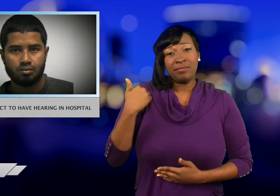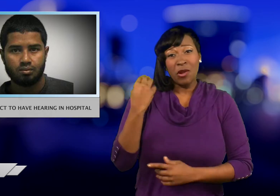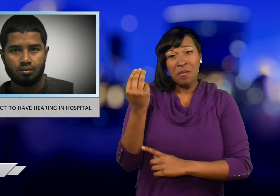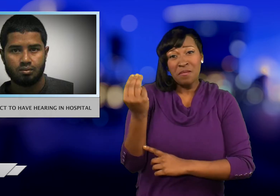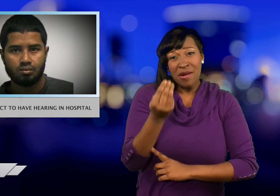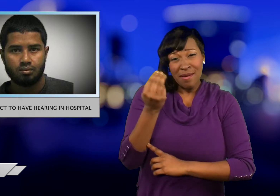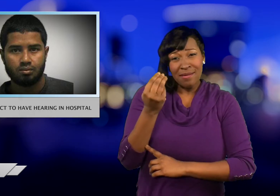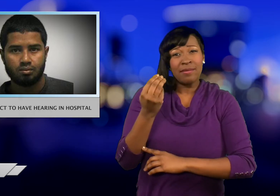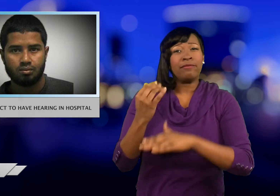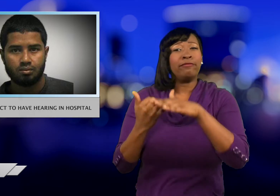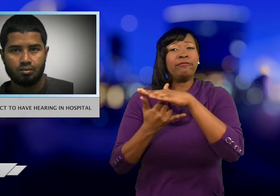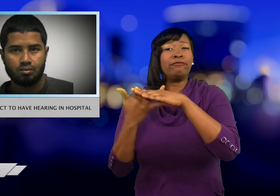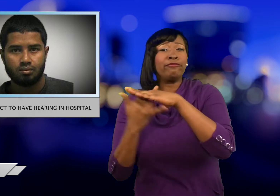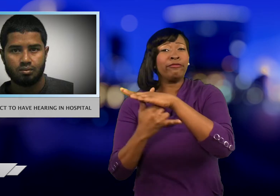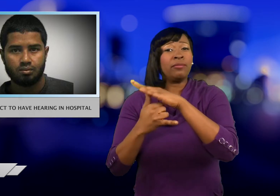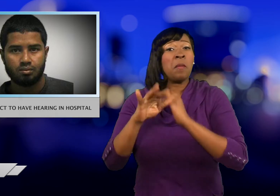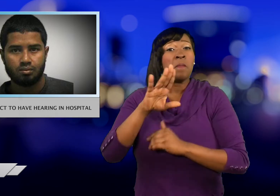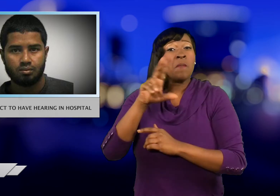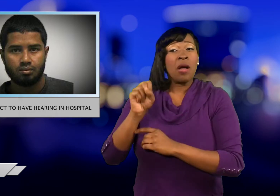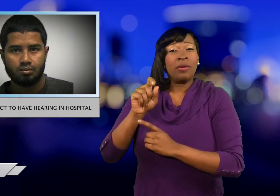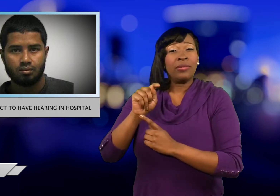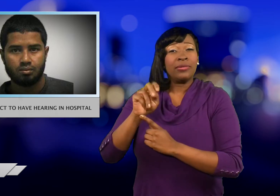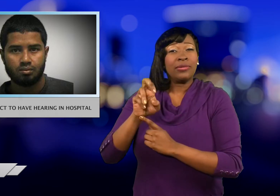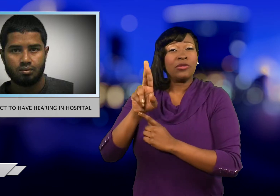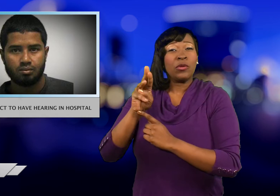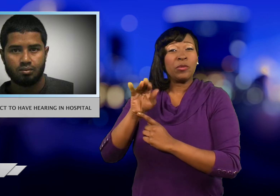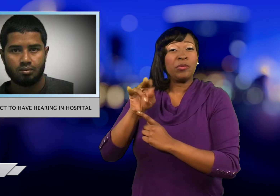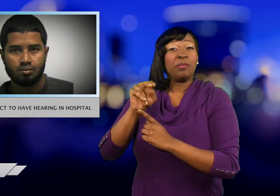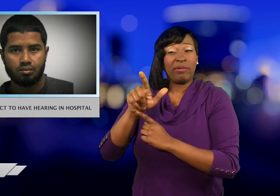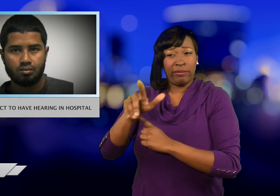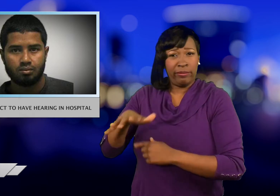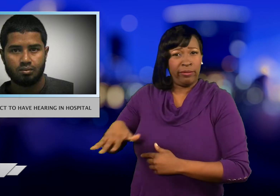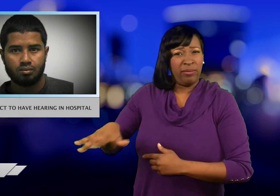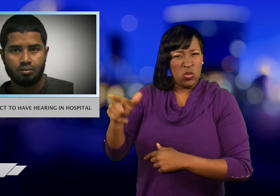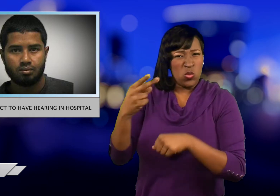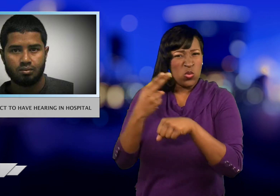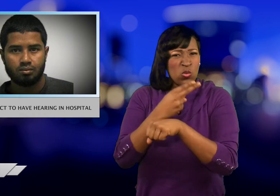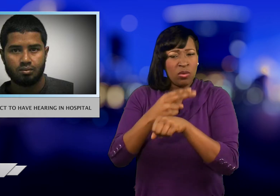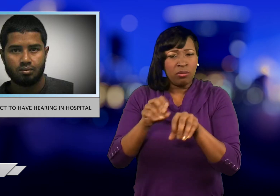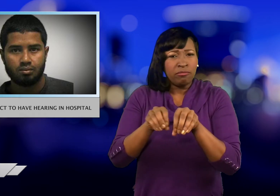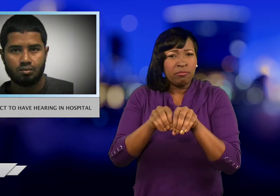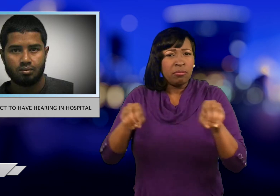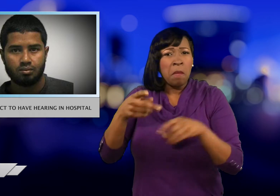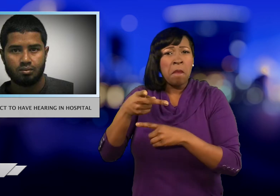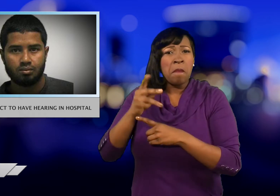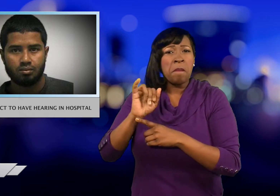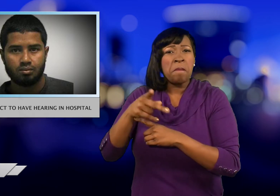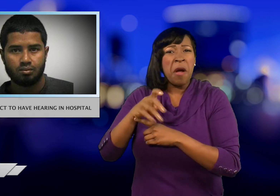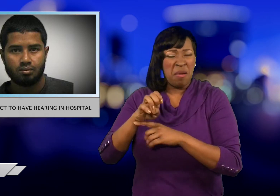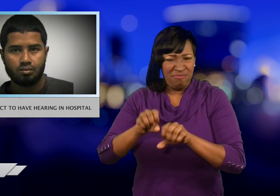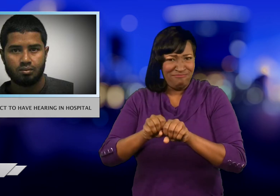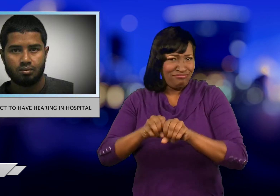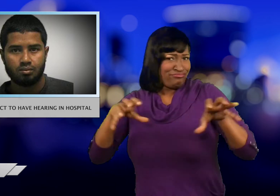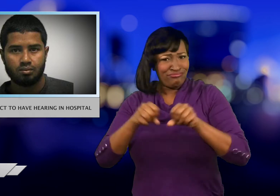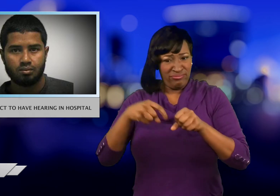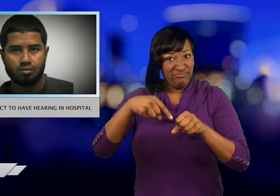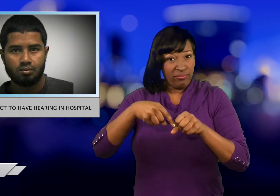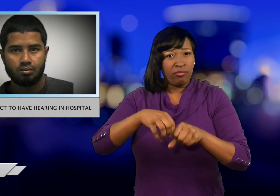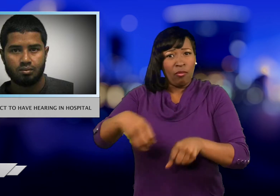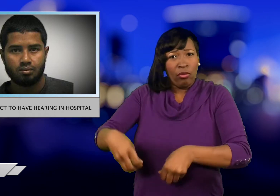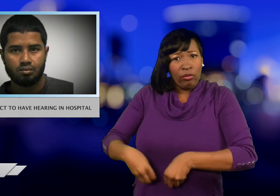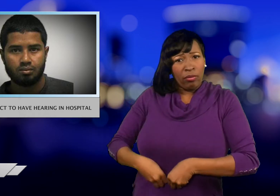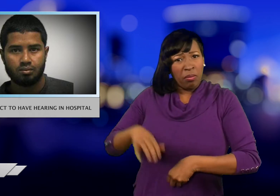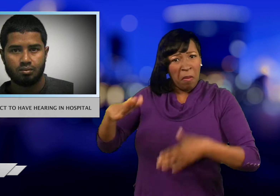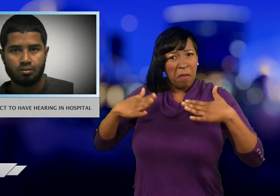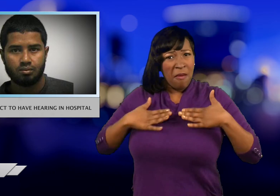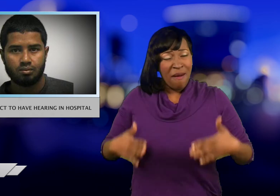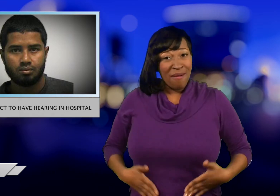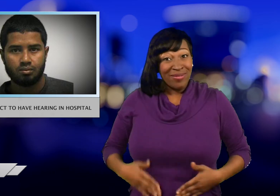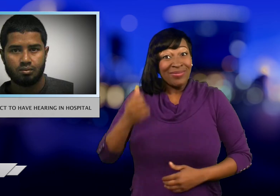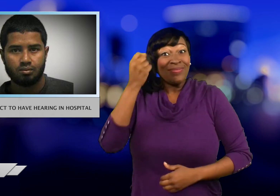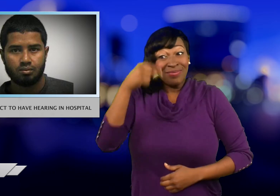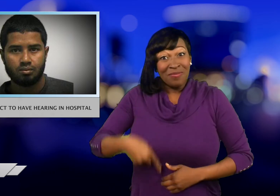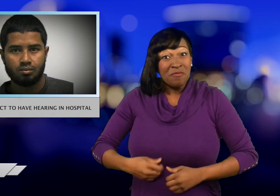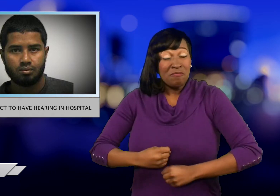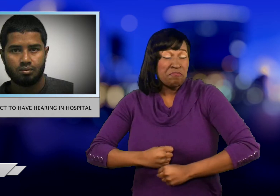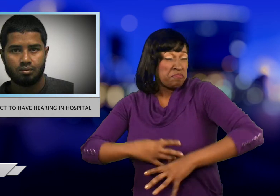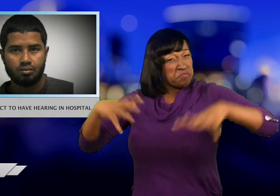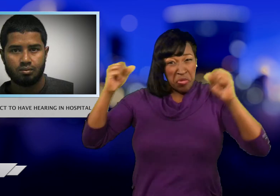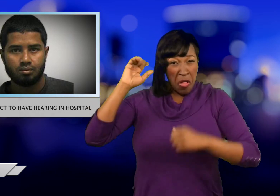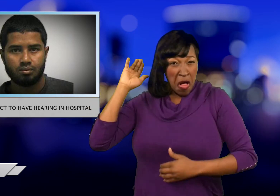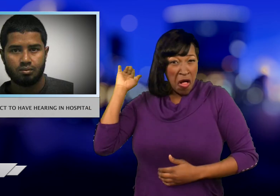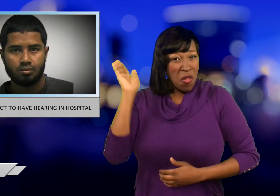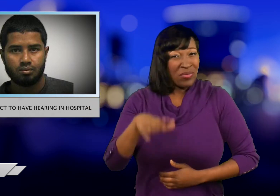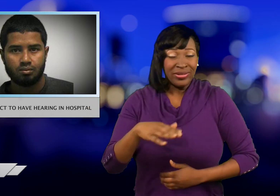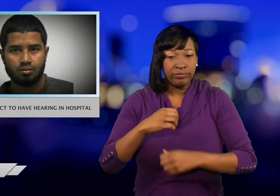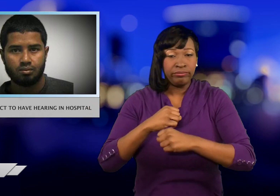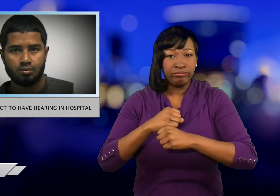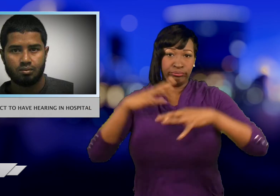He set off a pipe bomb strapped to his body at the port authority bus terminal Monday